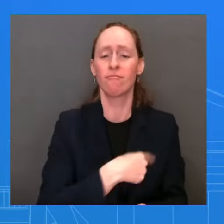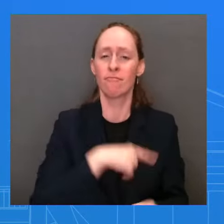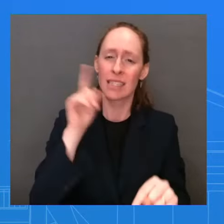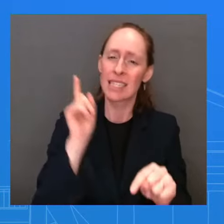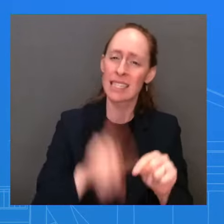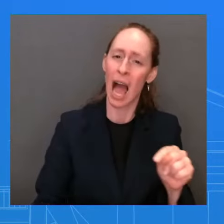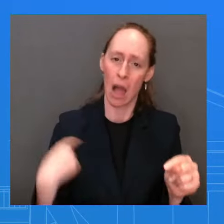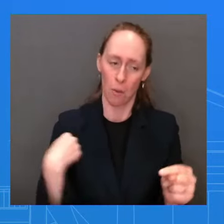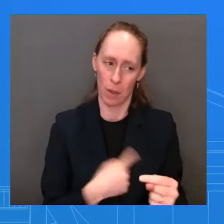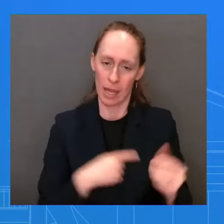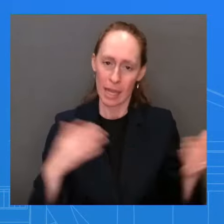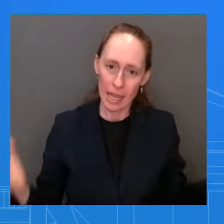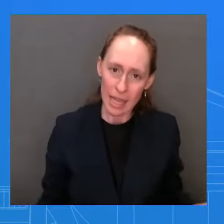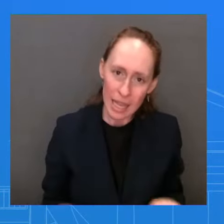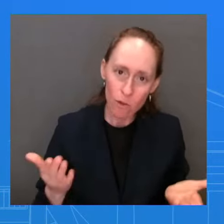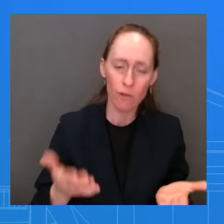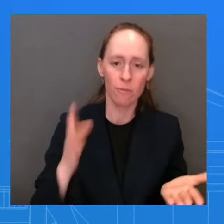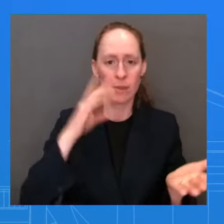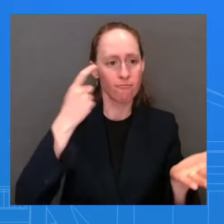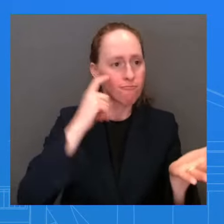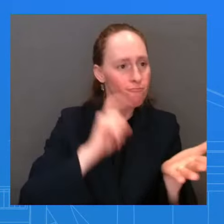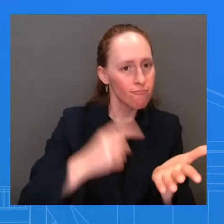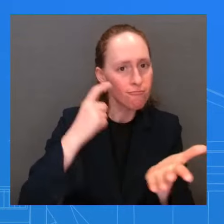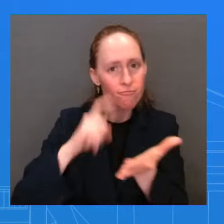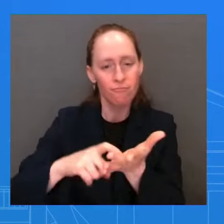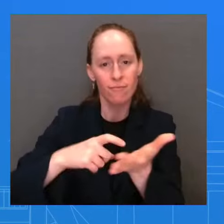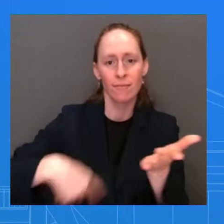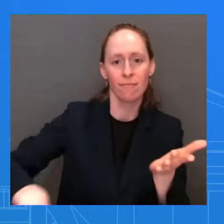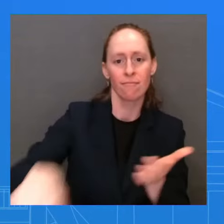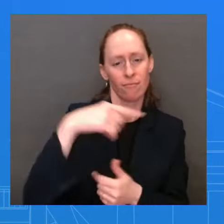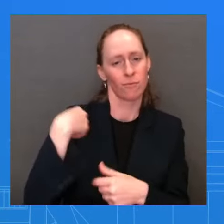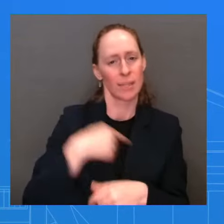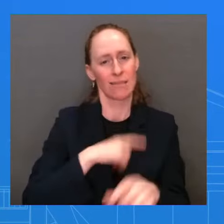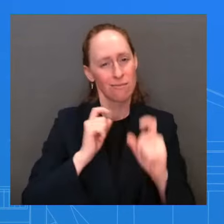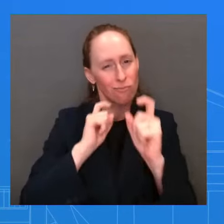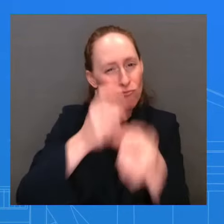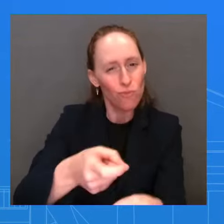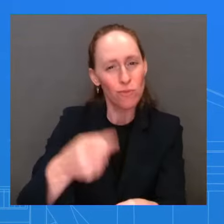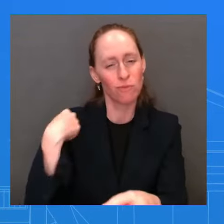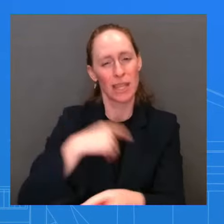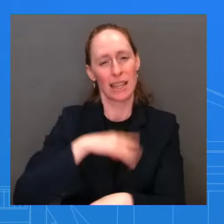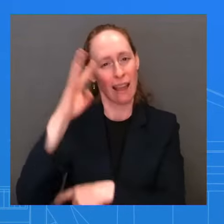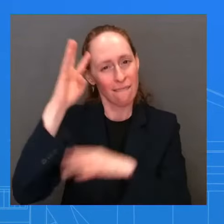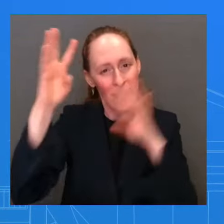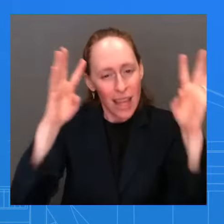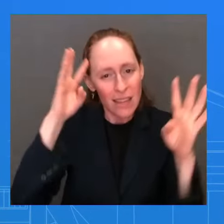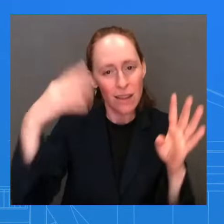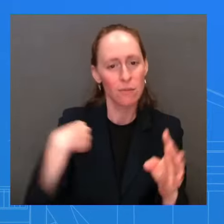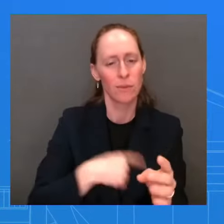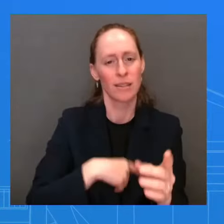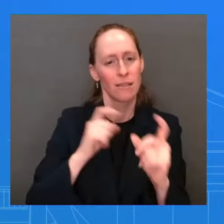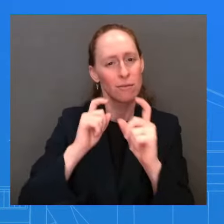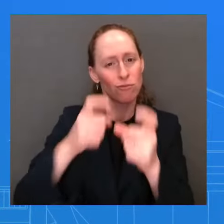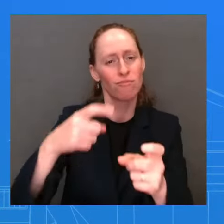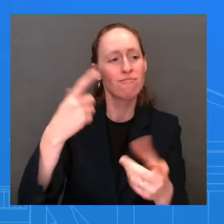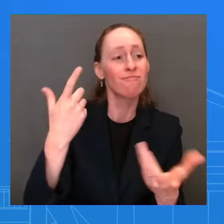creative, loving American citizens. We're galvanized by President Biden's leadership,